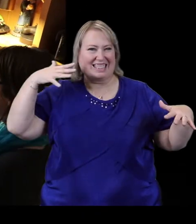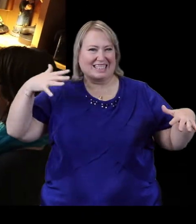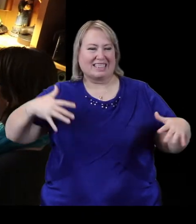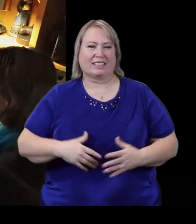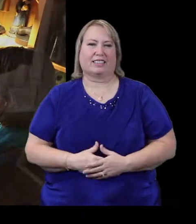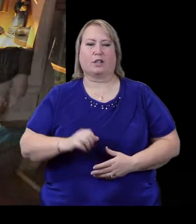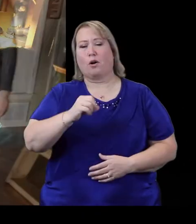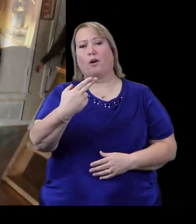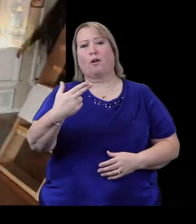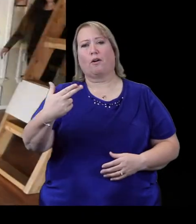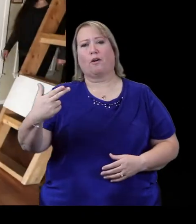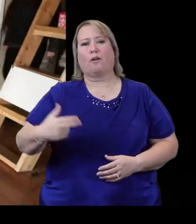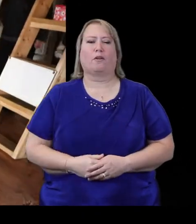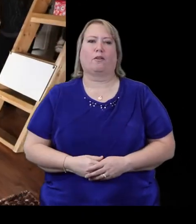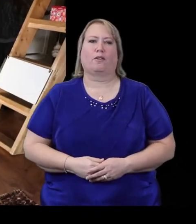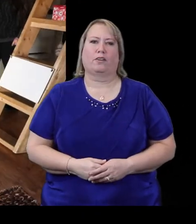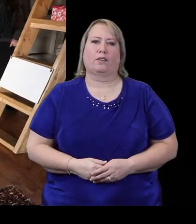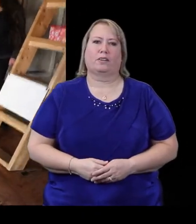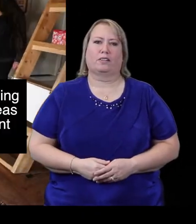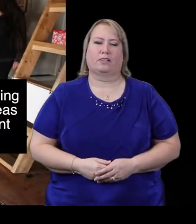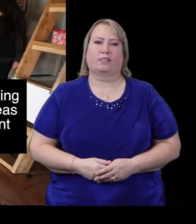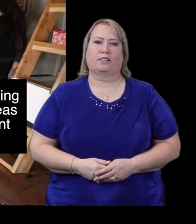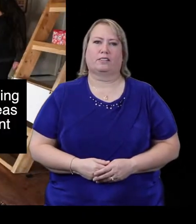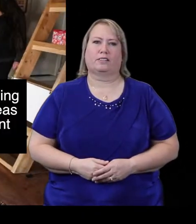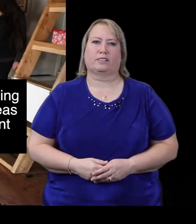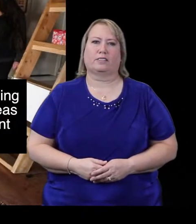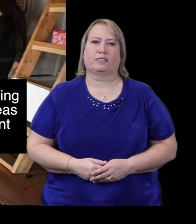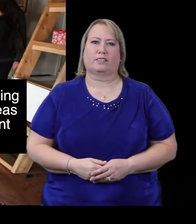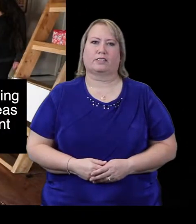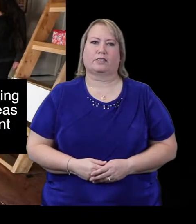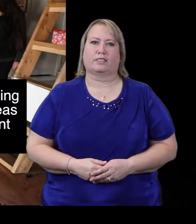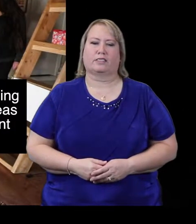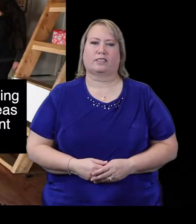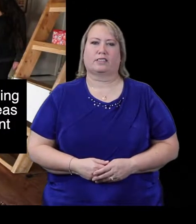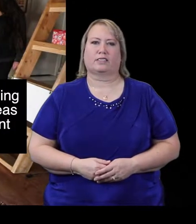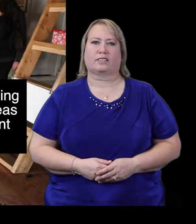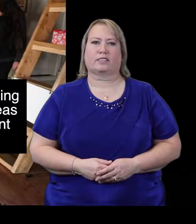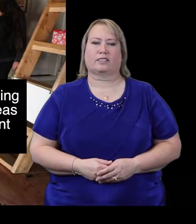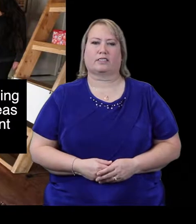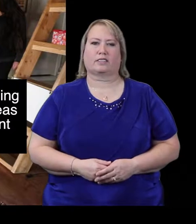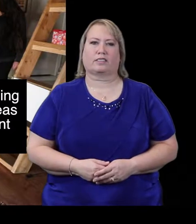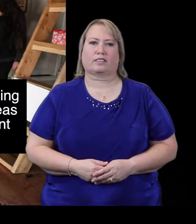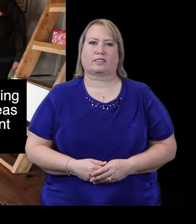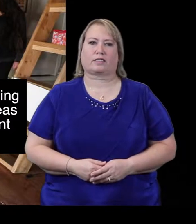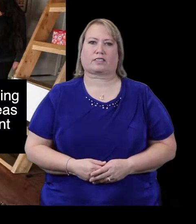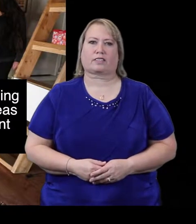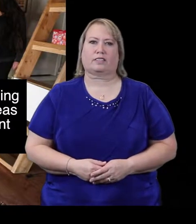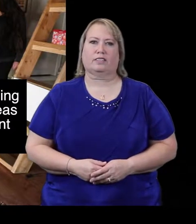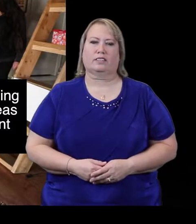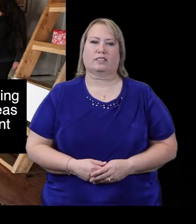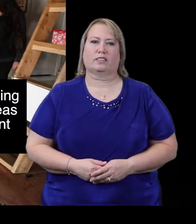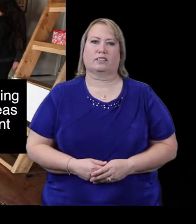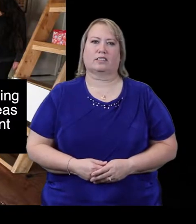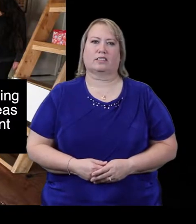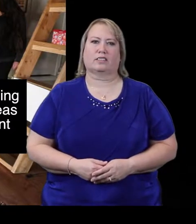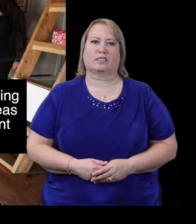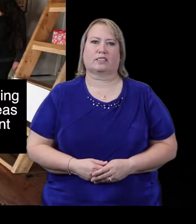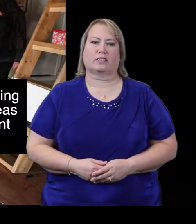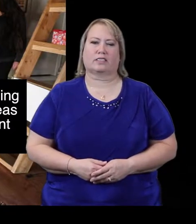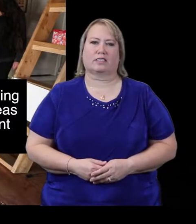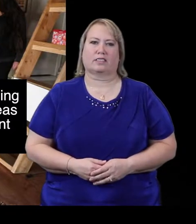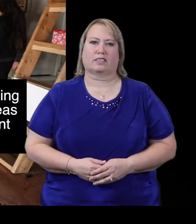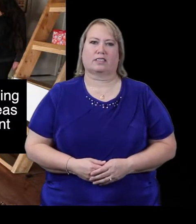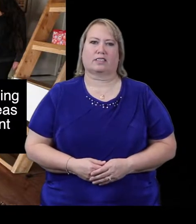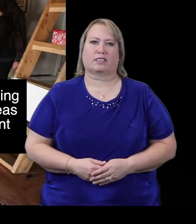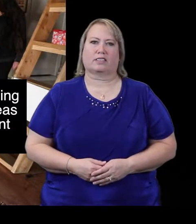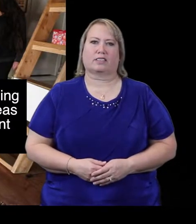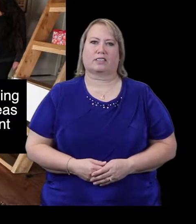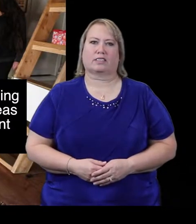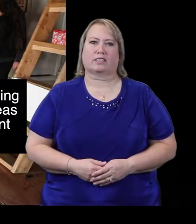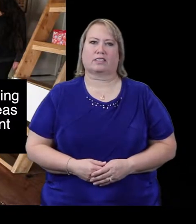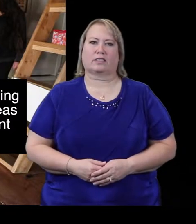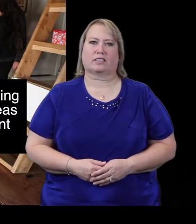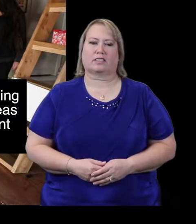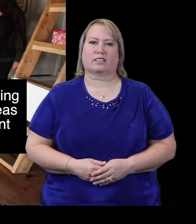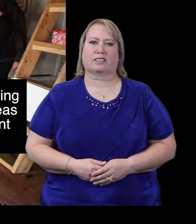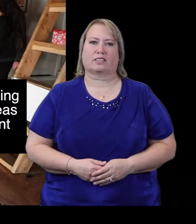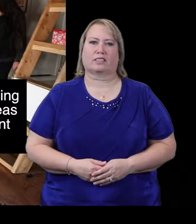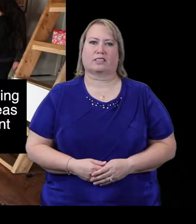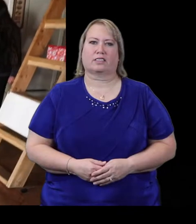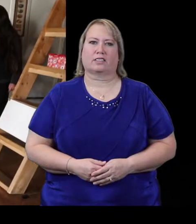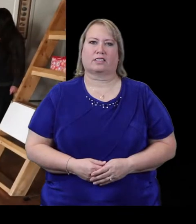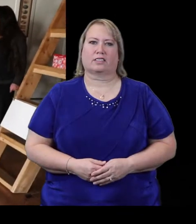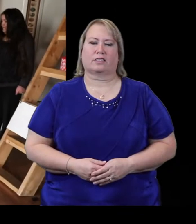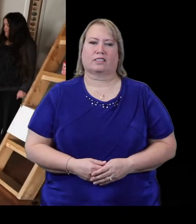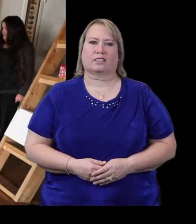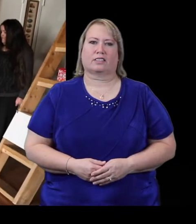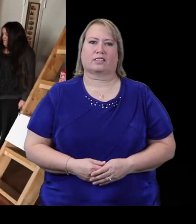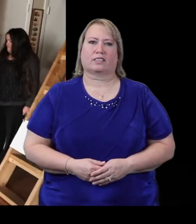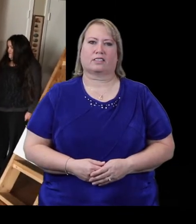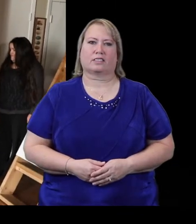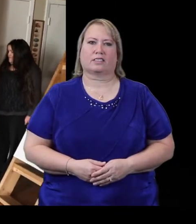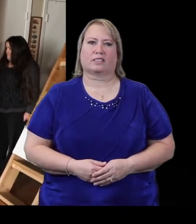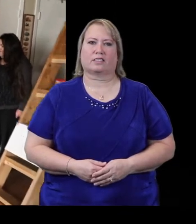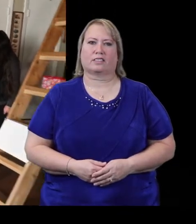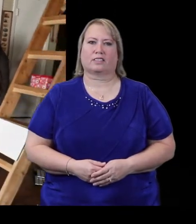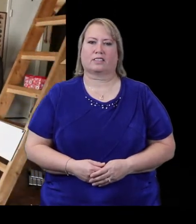[ Background sounds ]